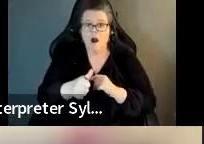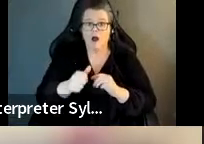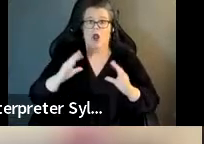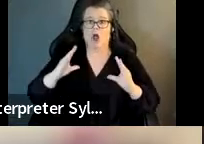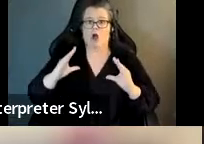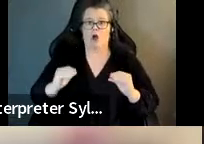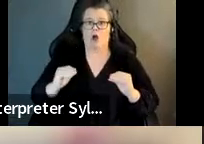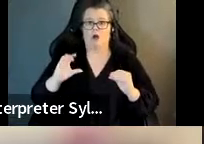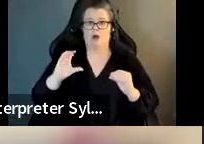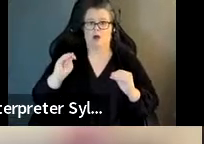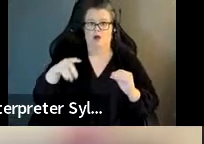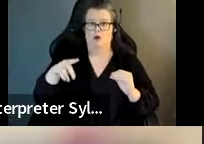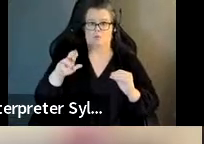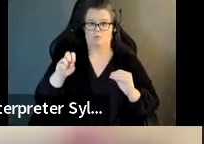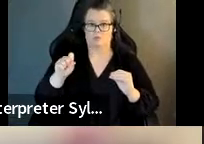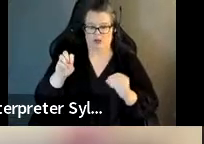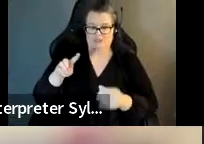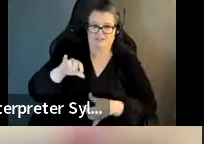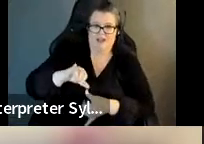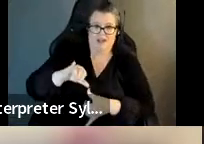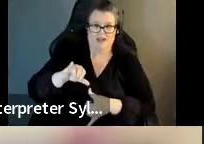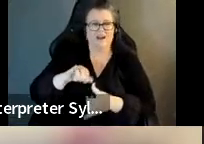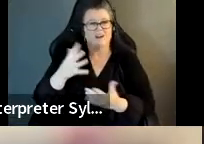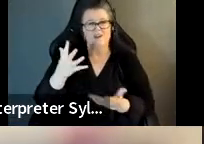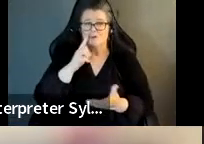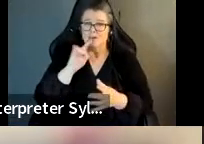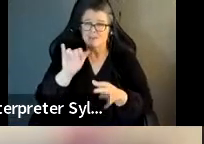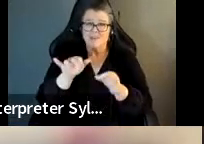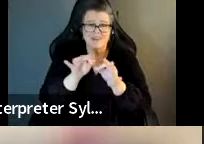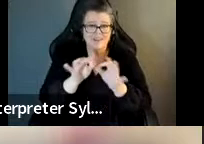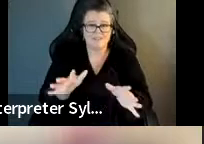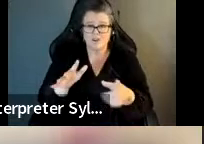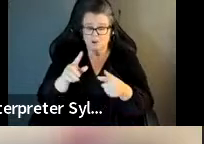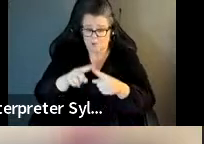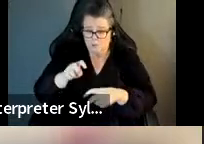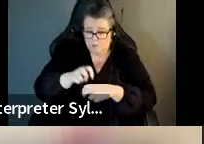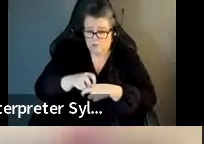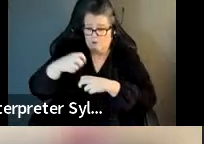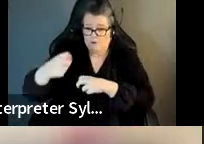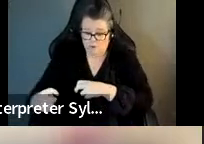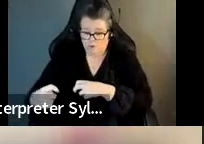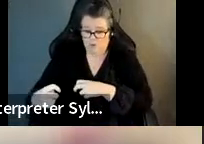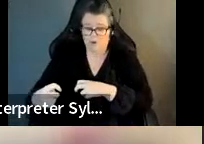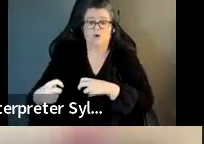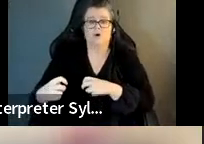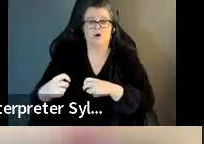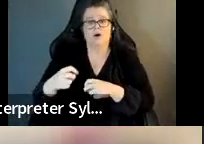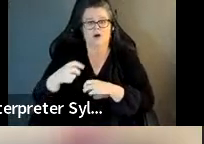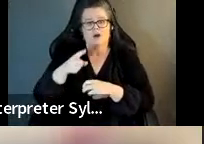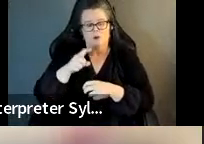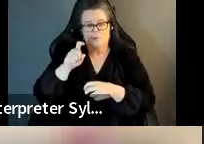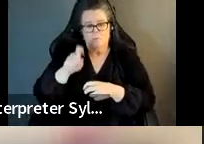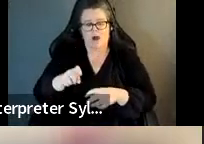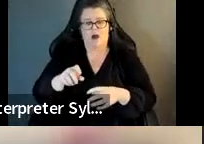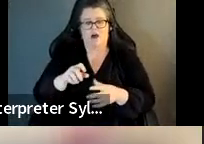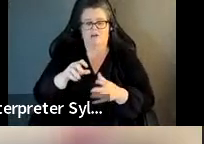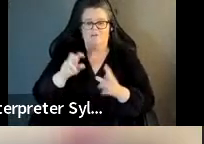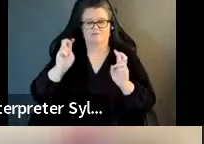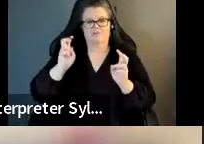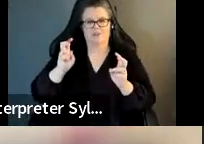Please consider the futility of an attempt to transfer yourself on to another surface without removing all or most of your body weight out of a compressed cushion.